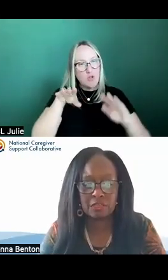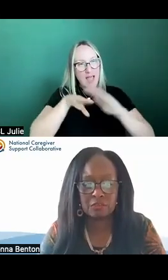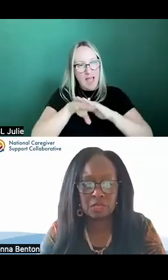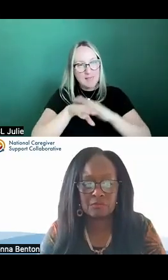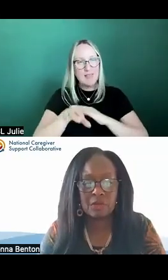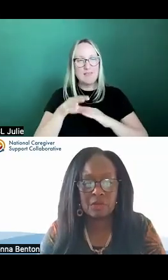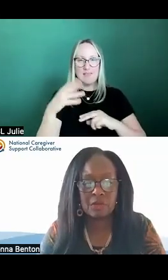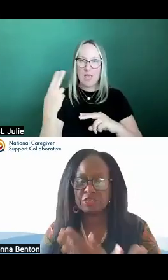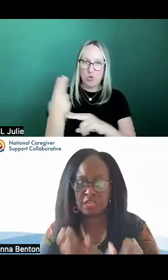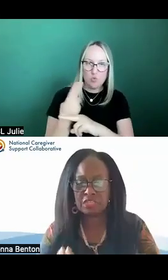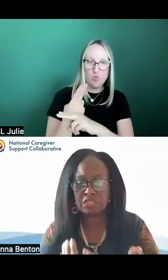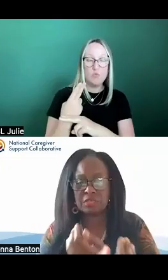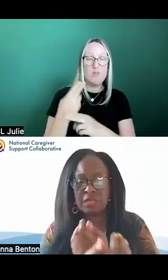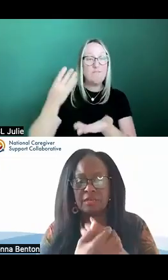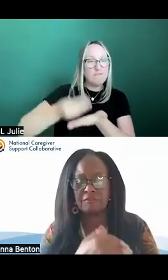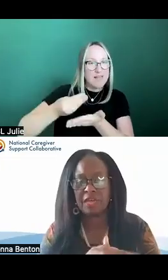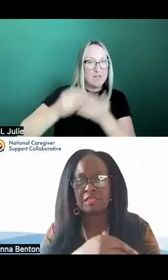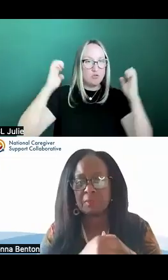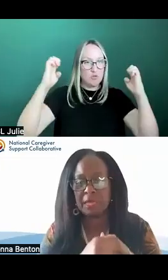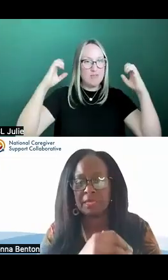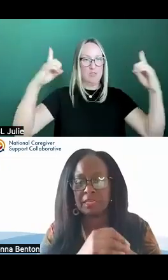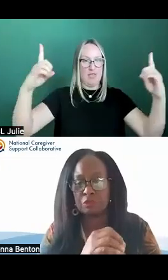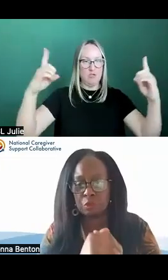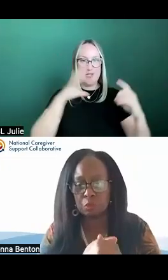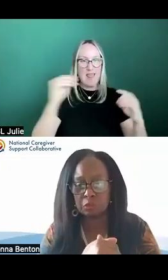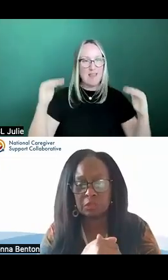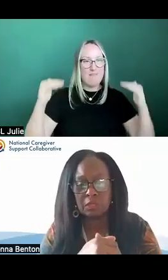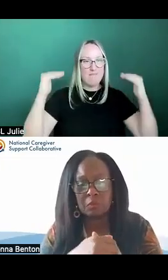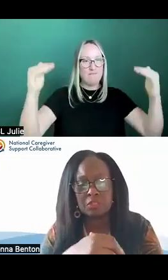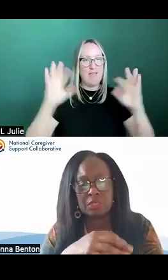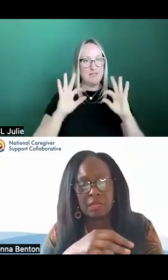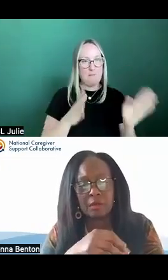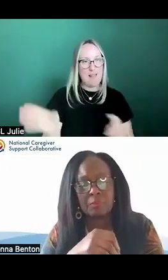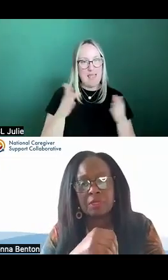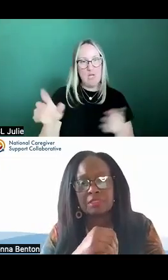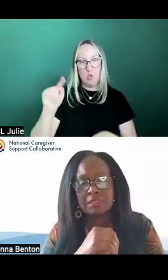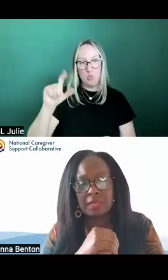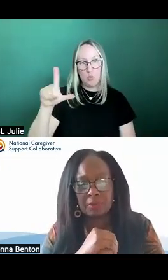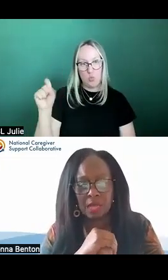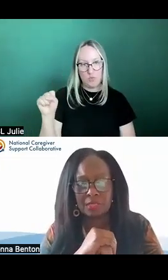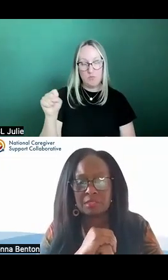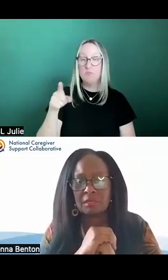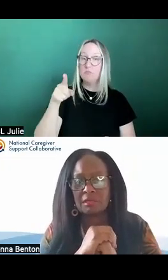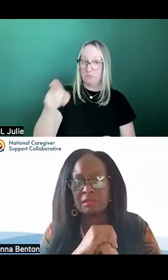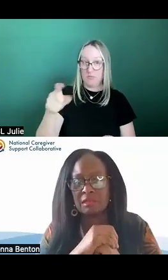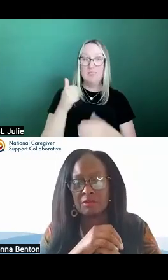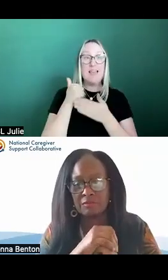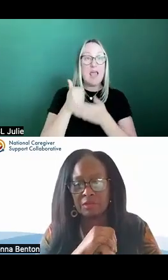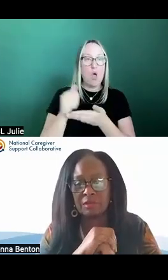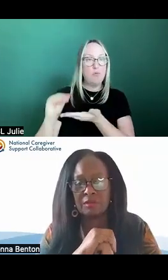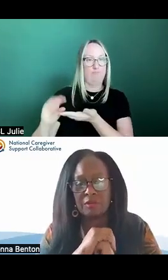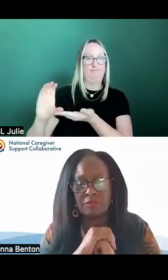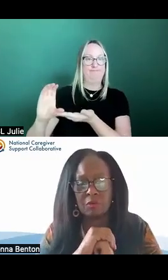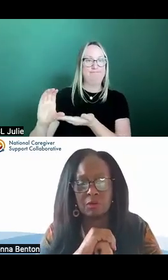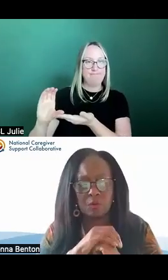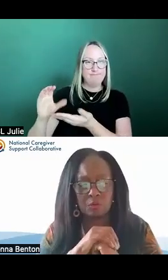use of financial education and advanced planning tools, which can help stabilize the caregiving for